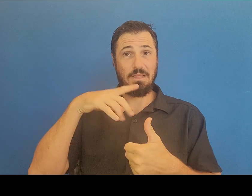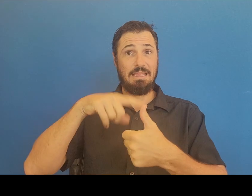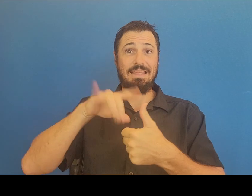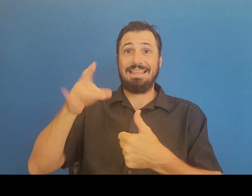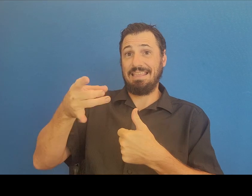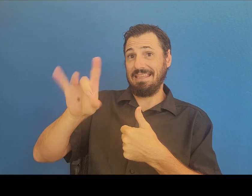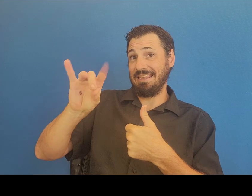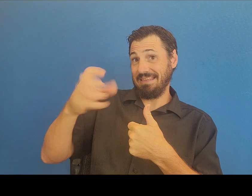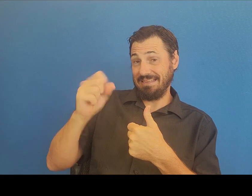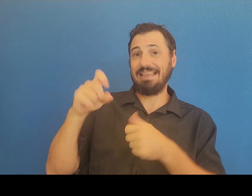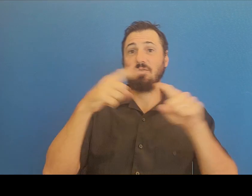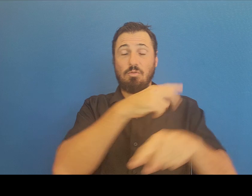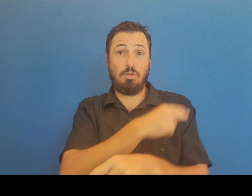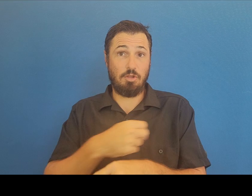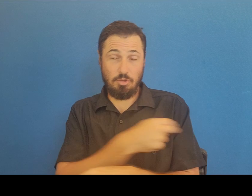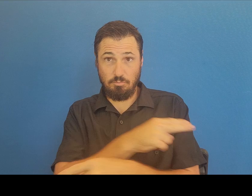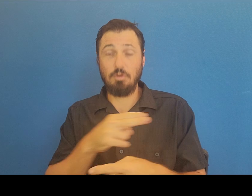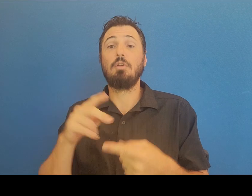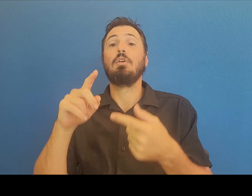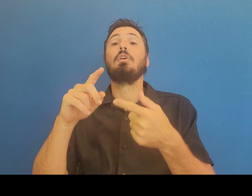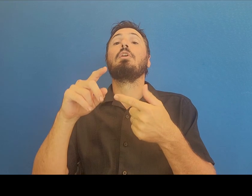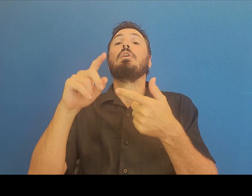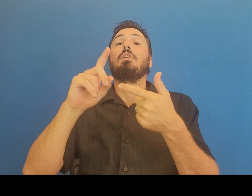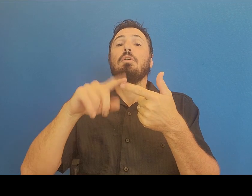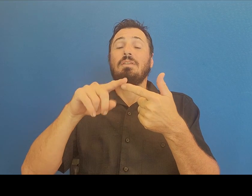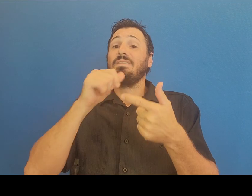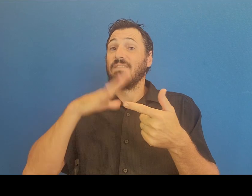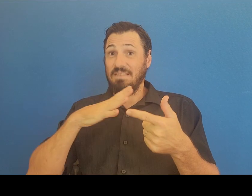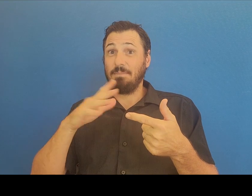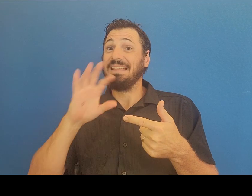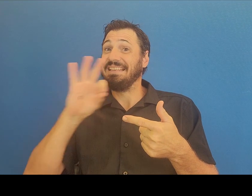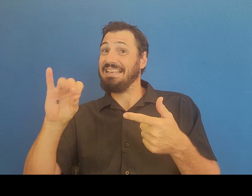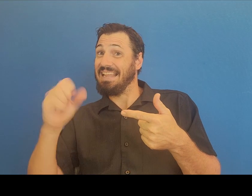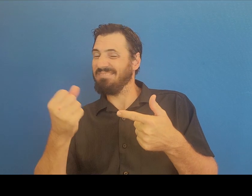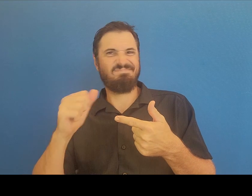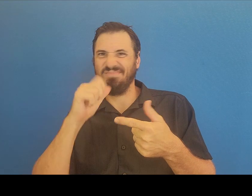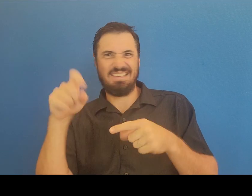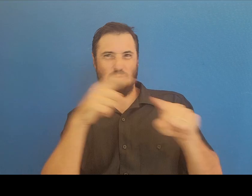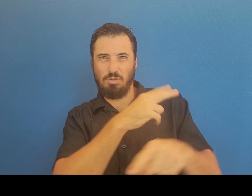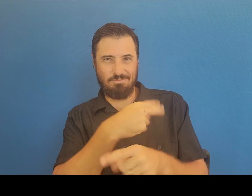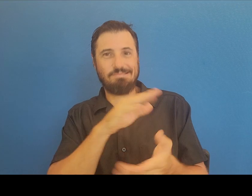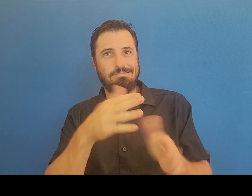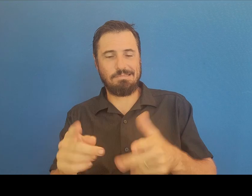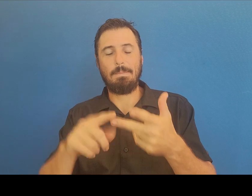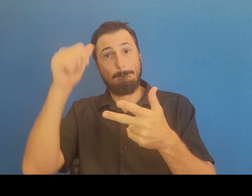A male resident in his 80s who was hospitalized; A female resident in her 90s who was not hospitalized;